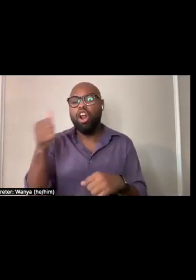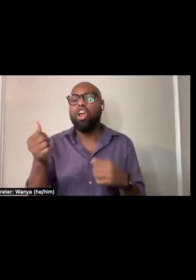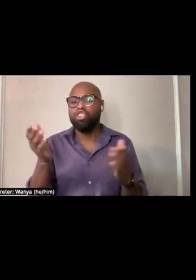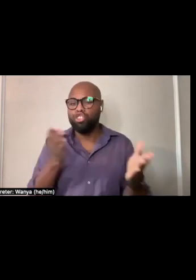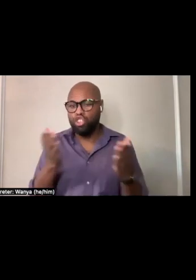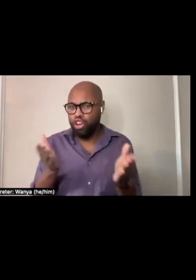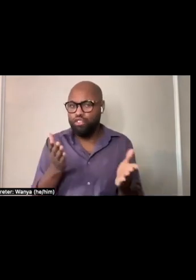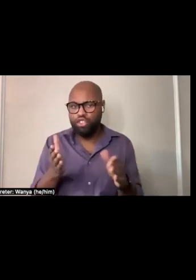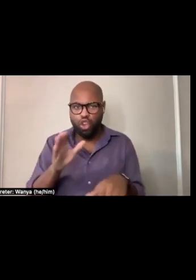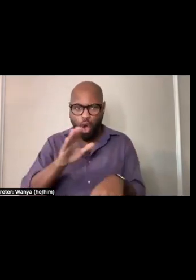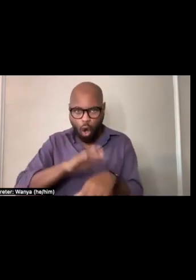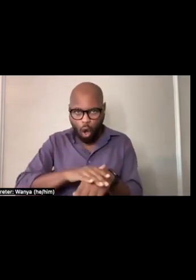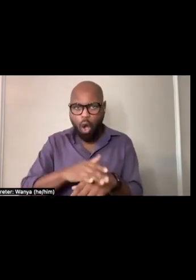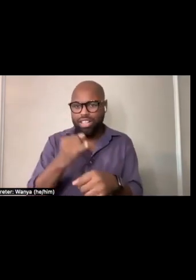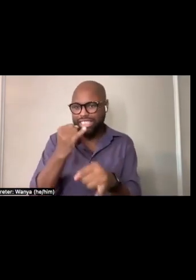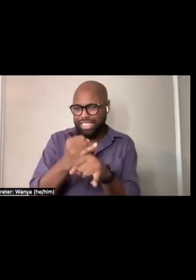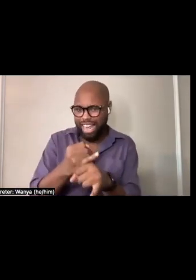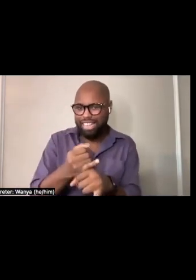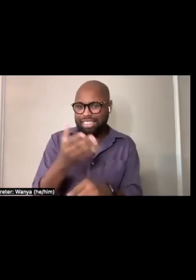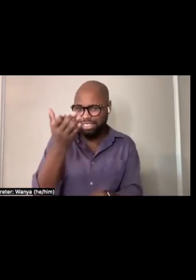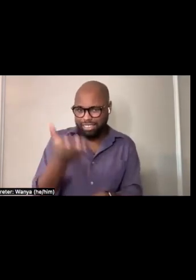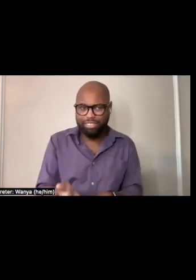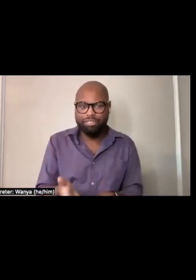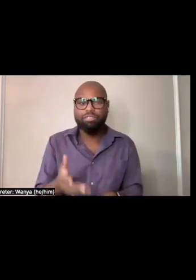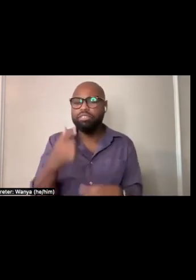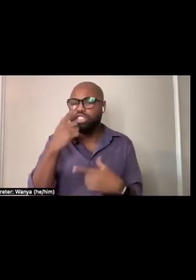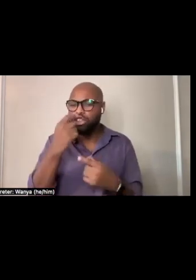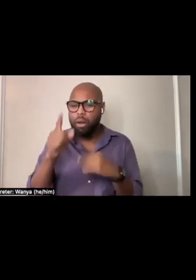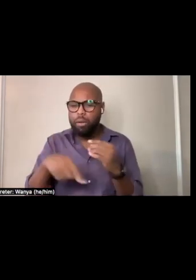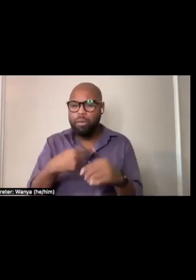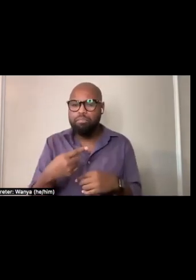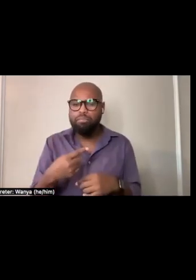What's interesting about Five Keys in particular is they brought